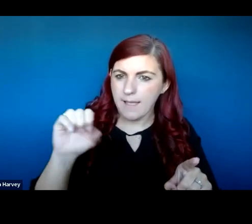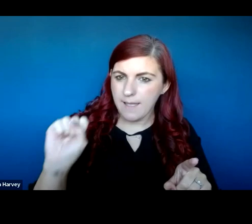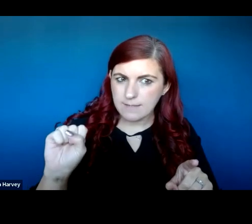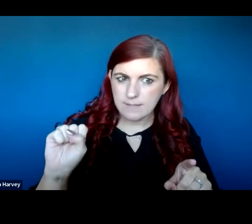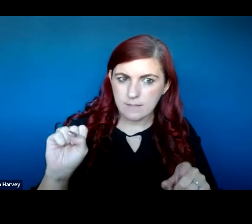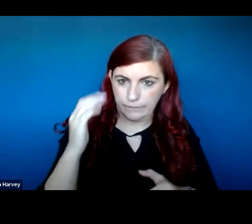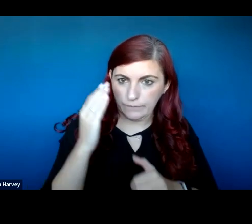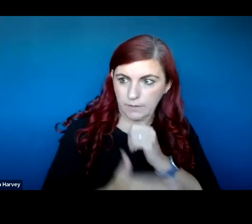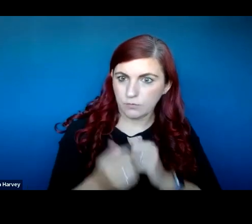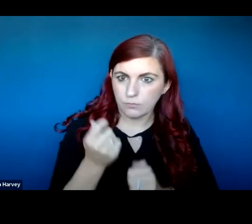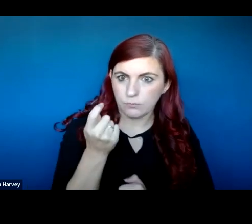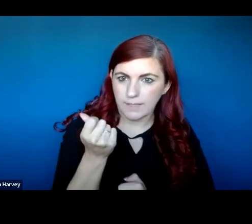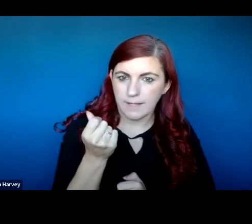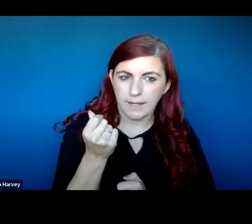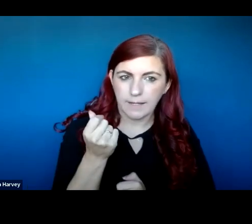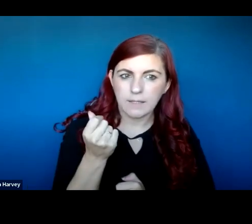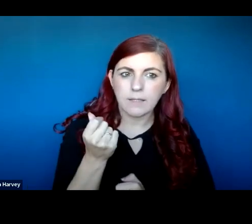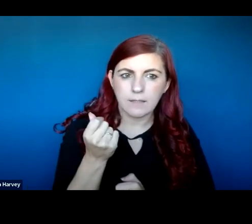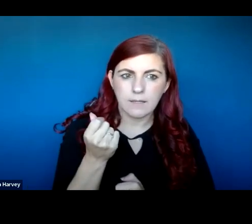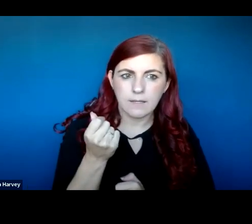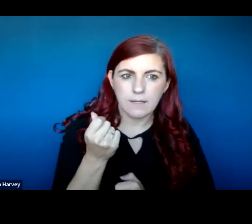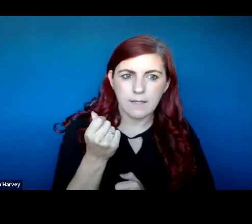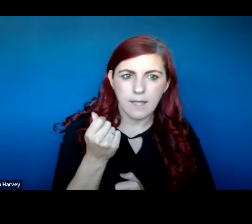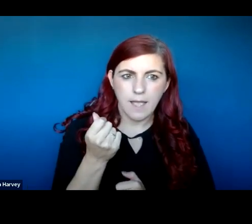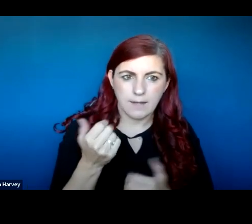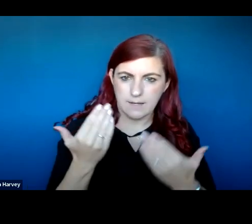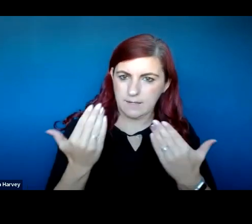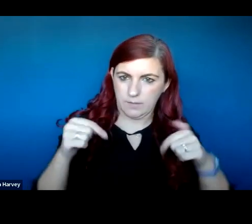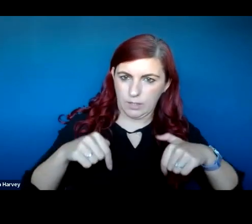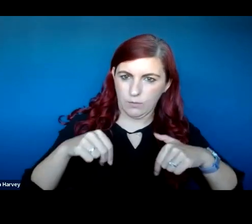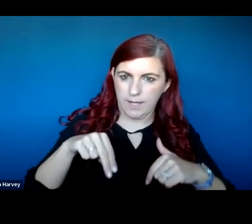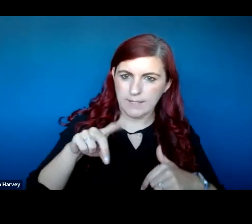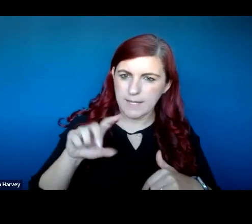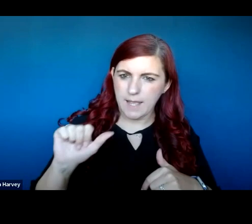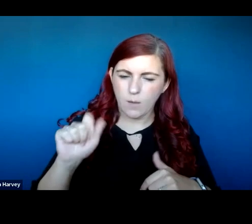come to the end of its term, and here in the NDA we are looking at some data to